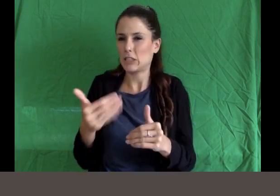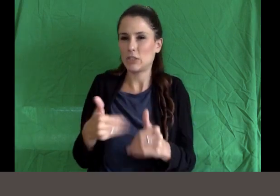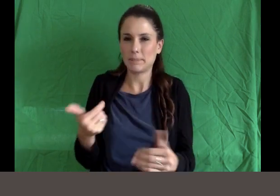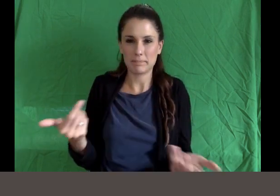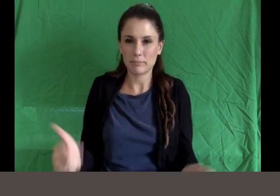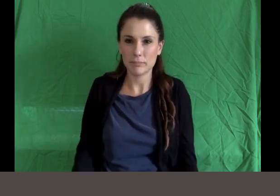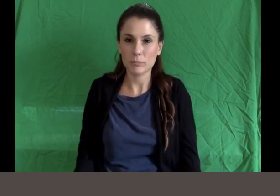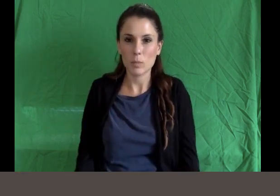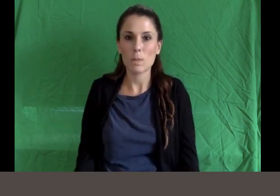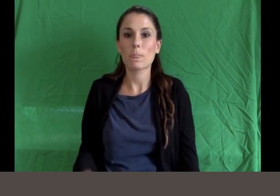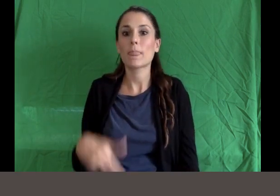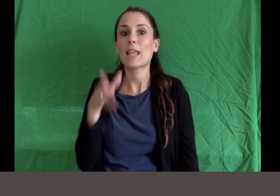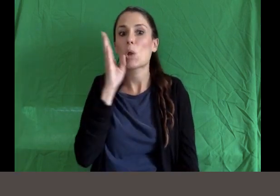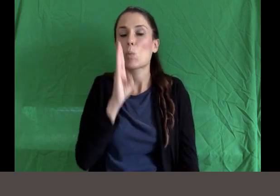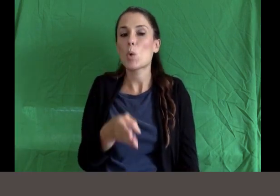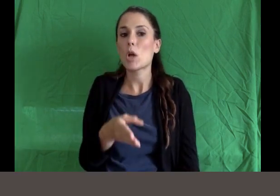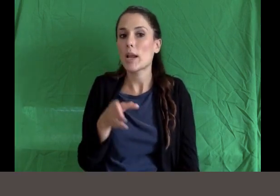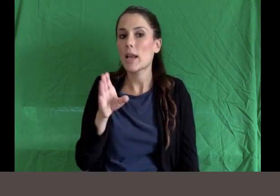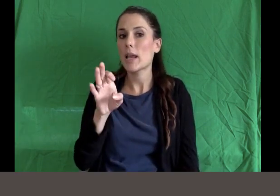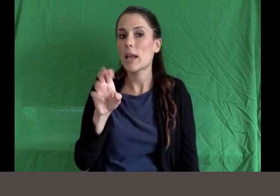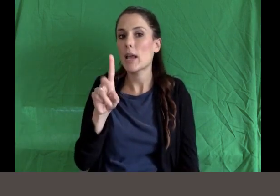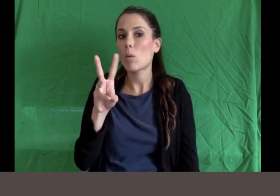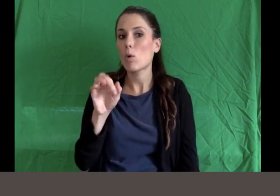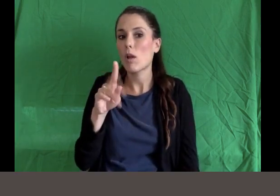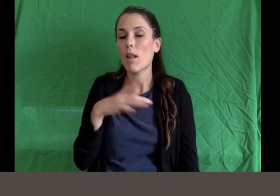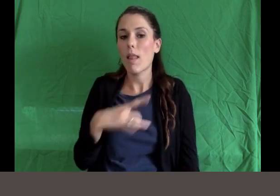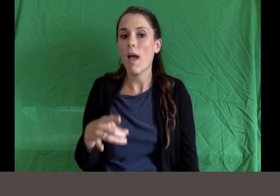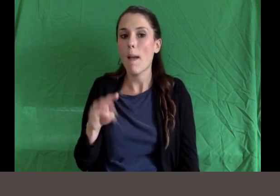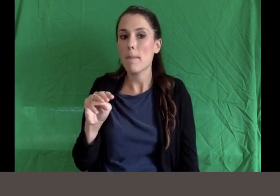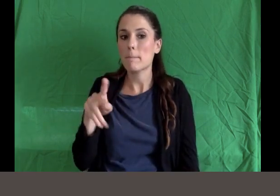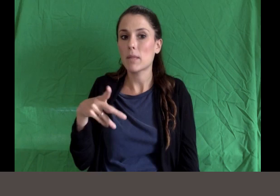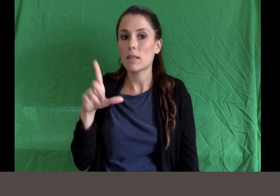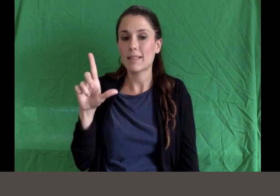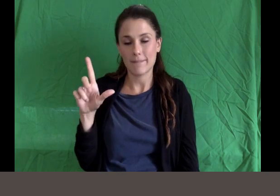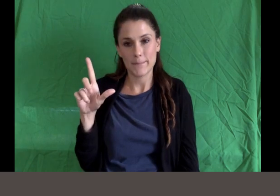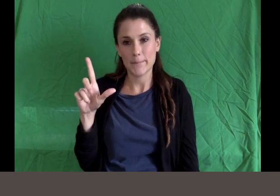one of his very highly technical charts and recreate it using this tool i would say it's